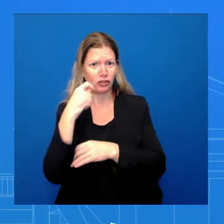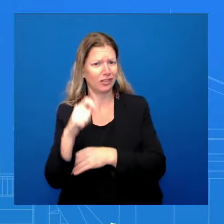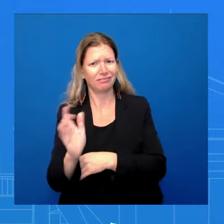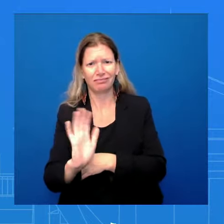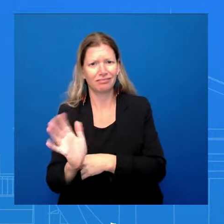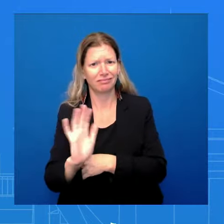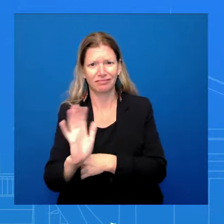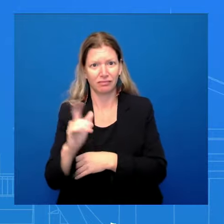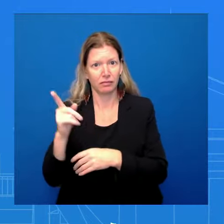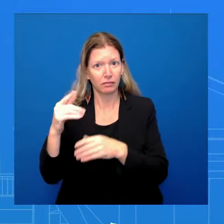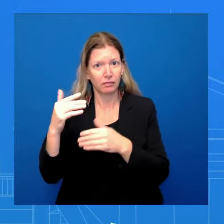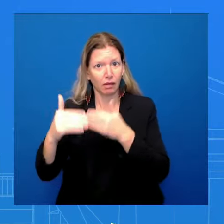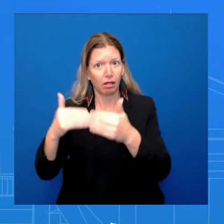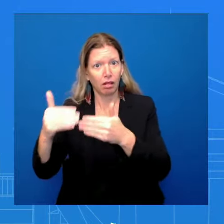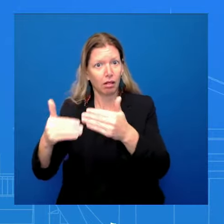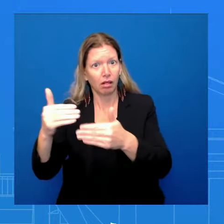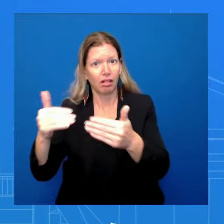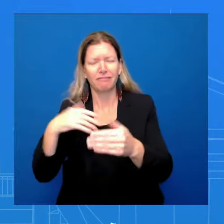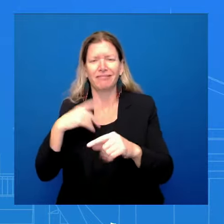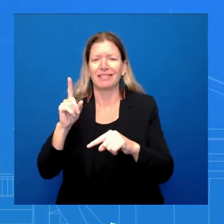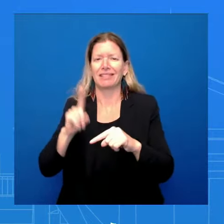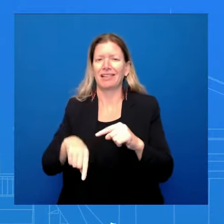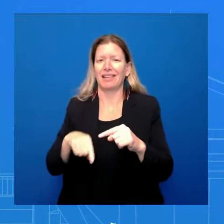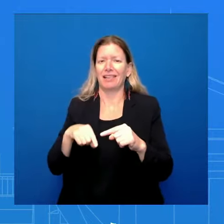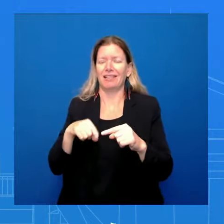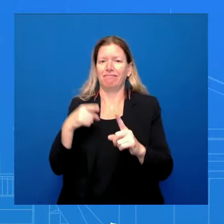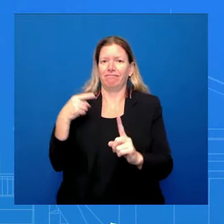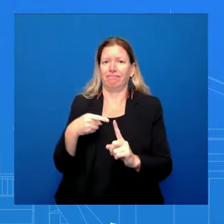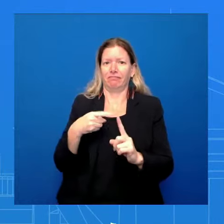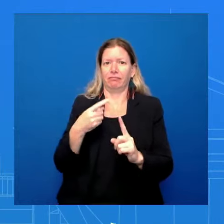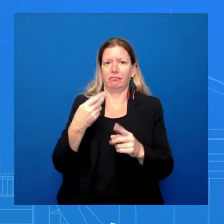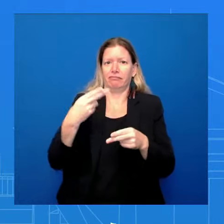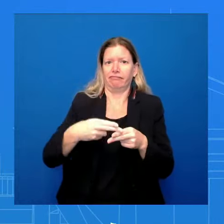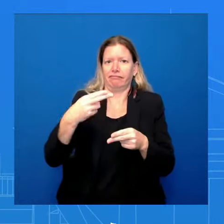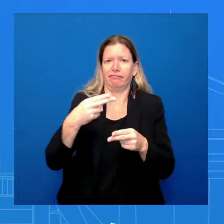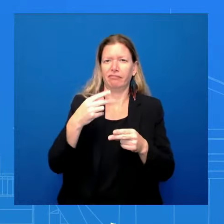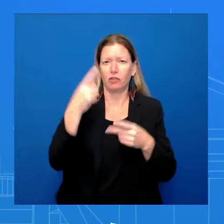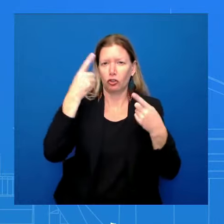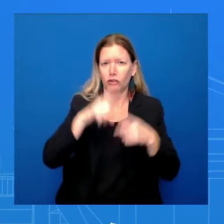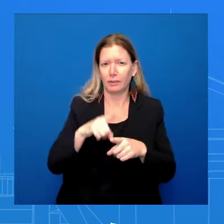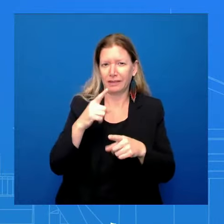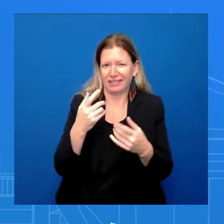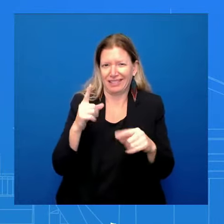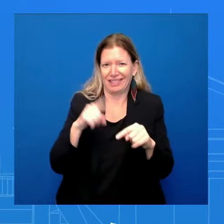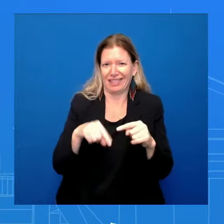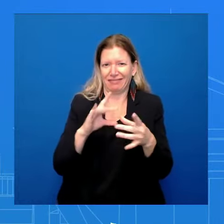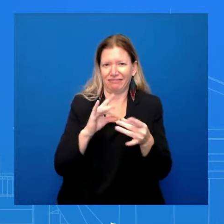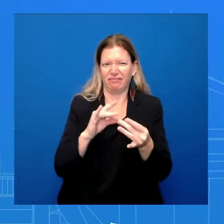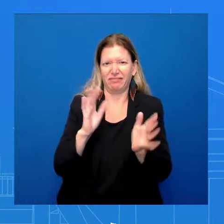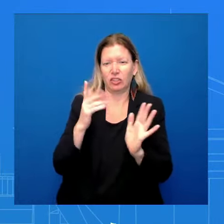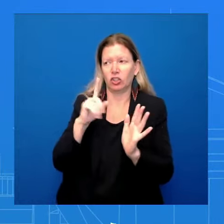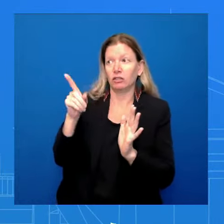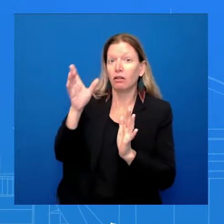heavy grain of salt. The Press: And as for the meeting with Lula next week, will we -- will there be a moment to talk about the situation in Venezuela?